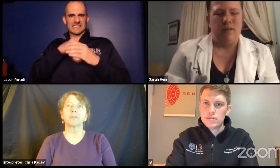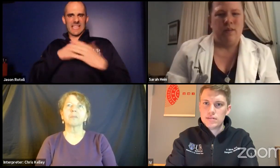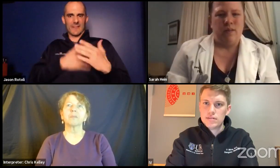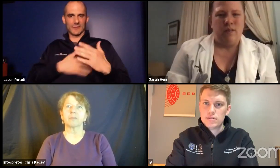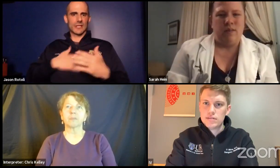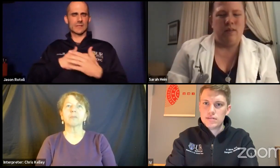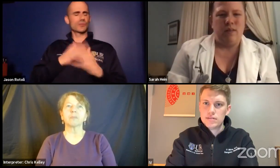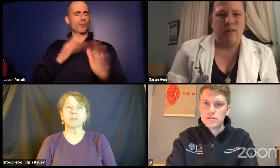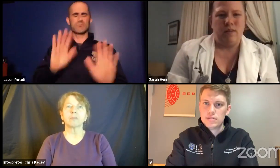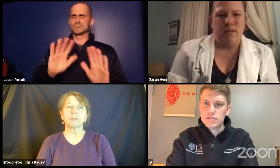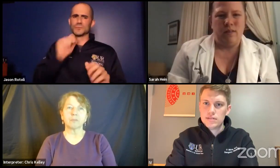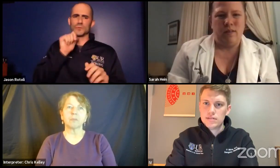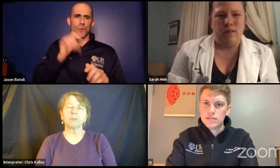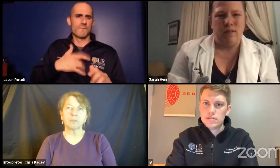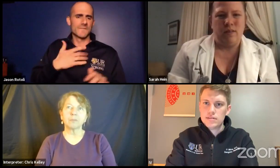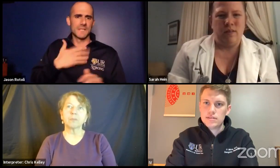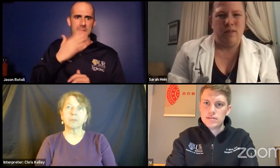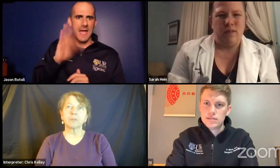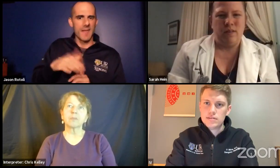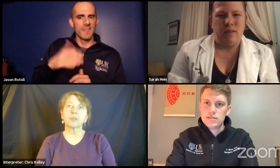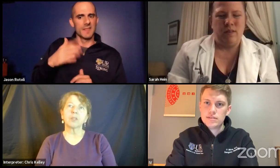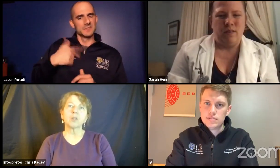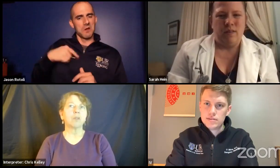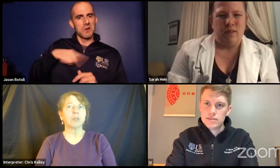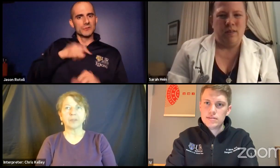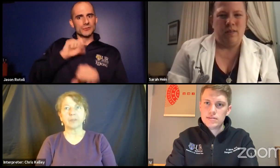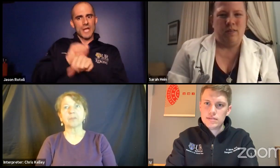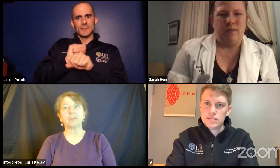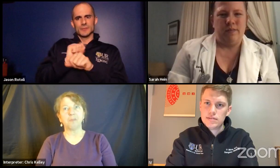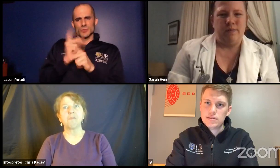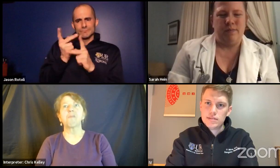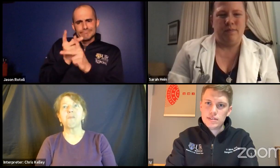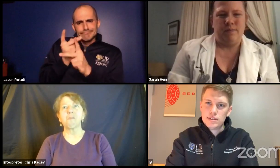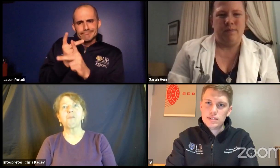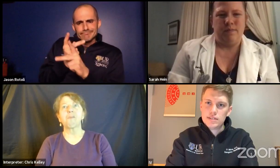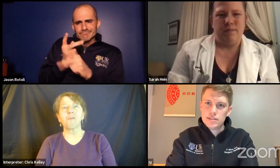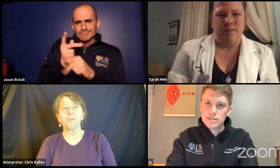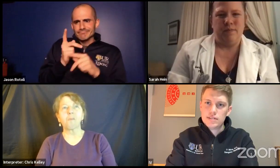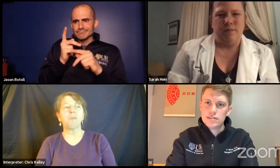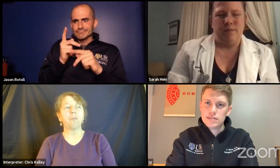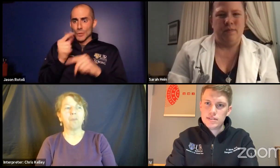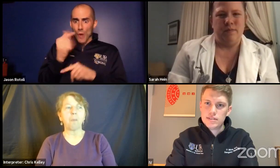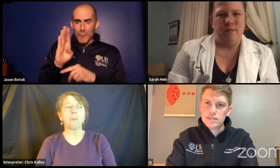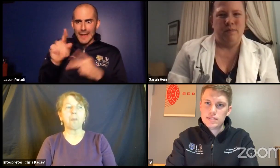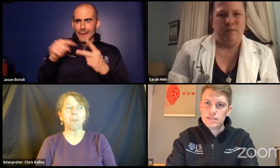had mentioned that at times the glal bladder can fool you and have that chest pain. They fool